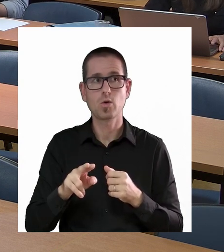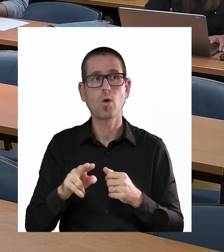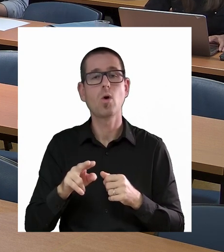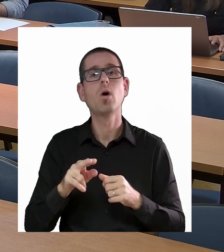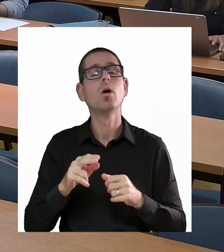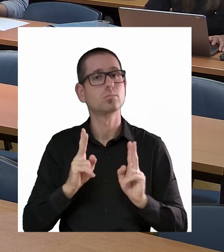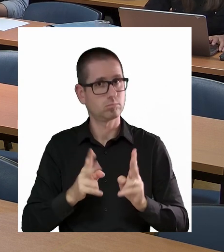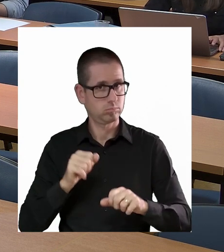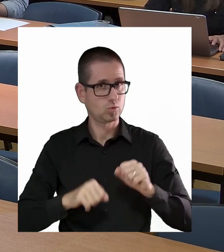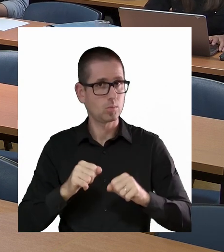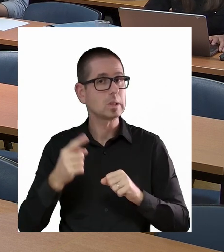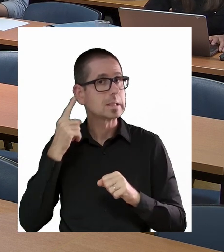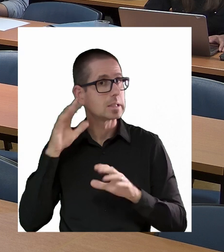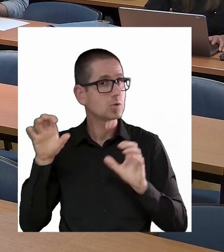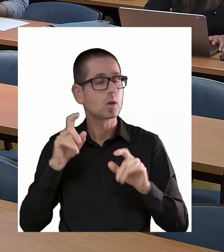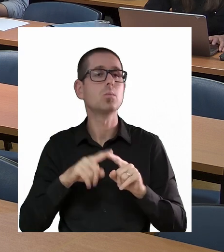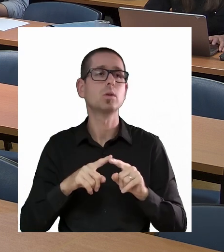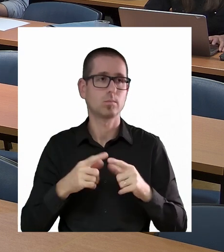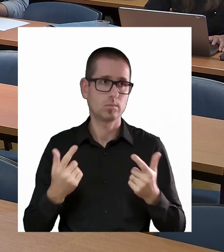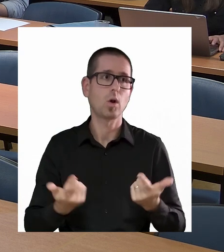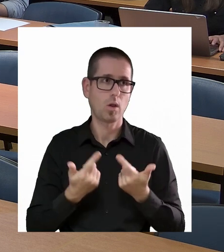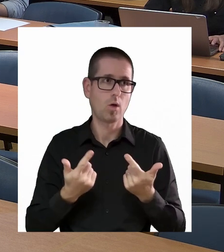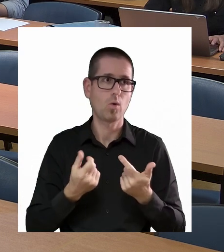hear, then there will be of course some affordances for them as well.